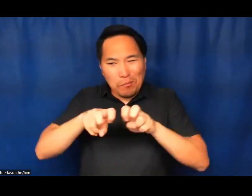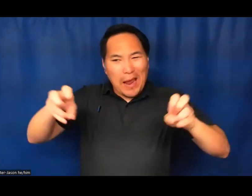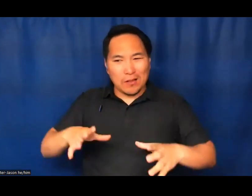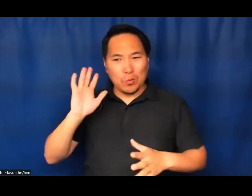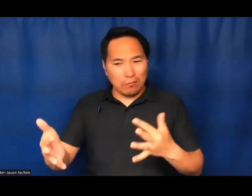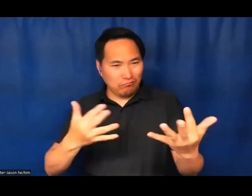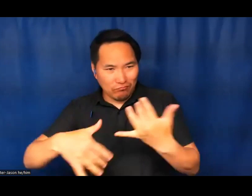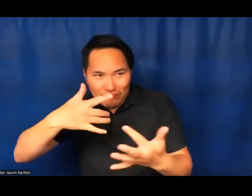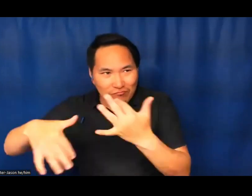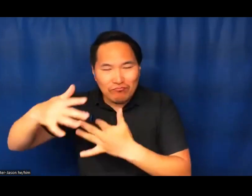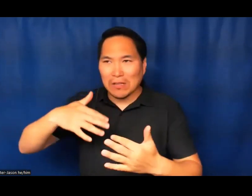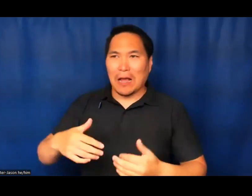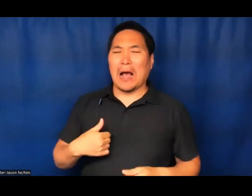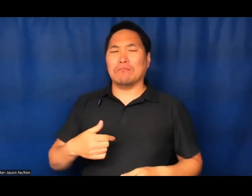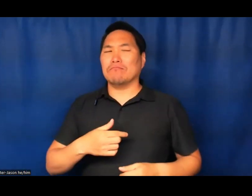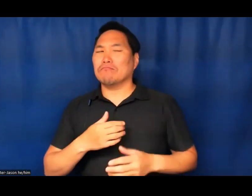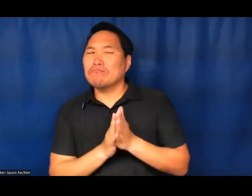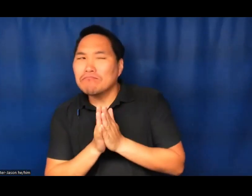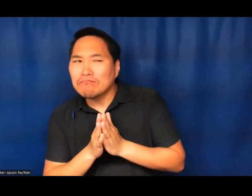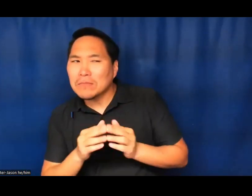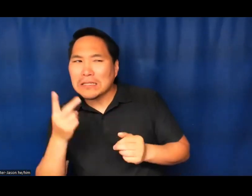So I'm eager to get their views about the current court.